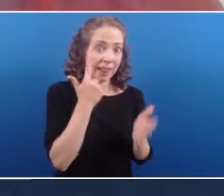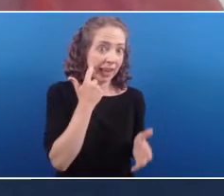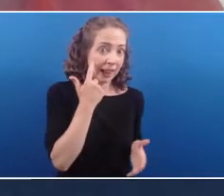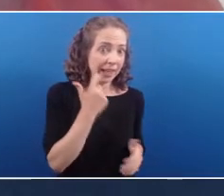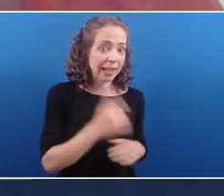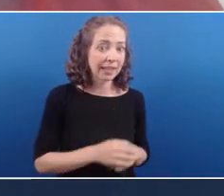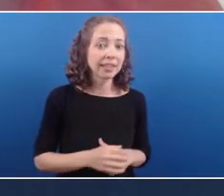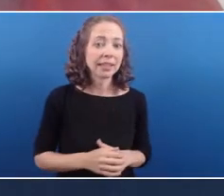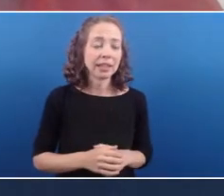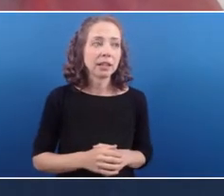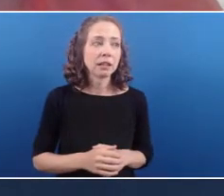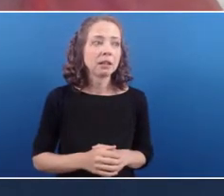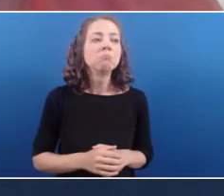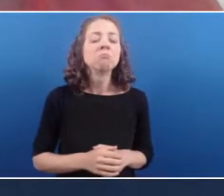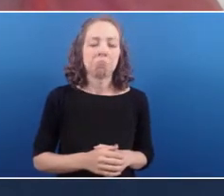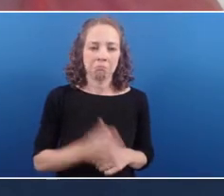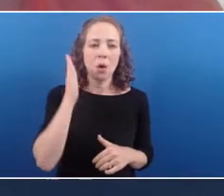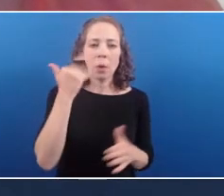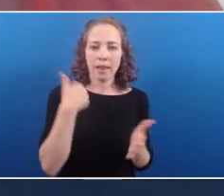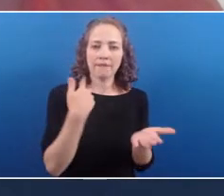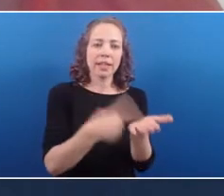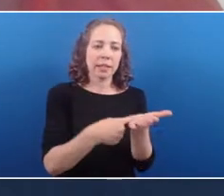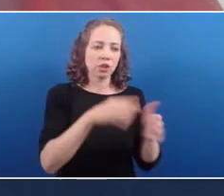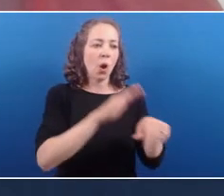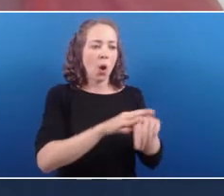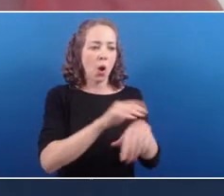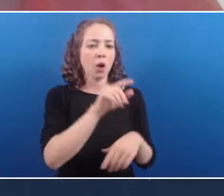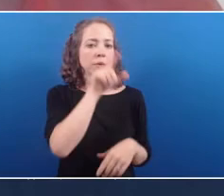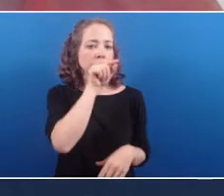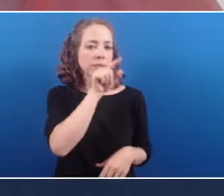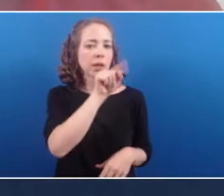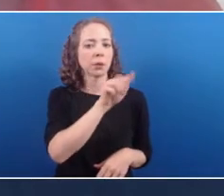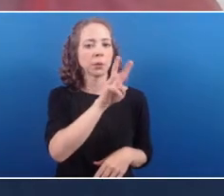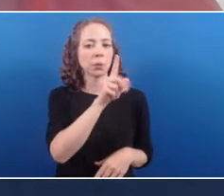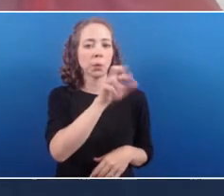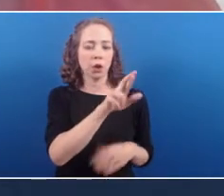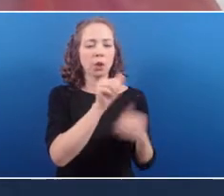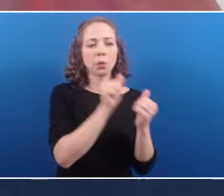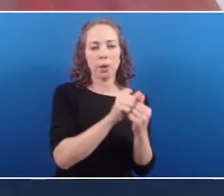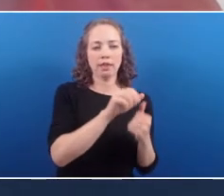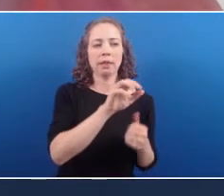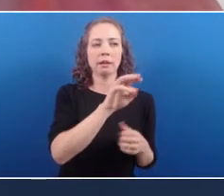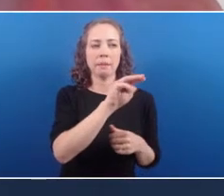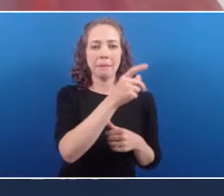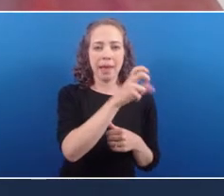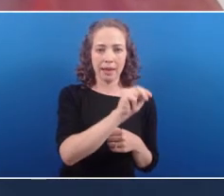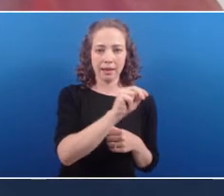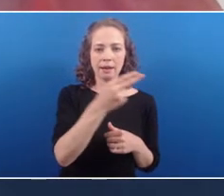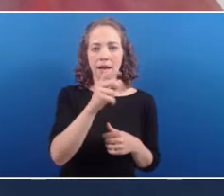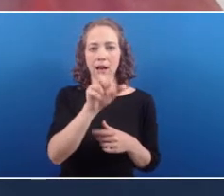So, we will have a discussion on Twitter with Megan and Hector. You can learn more about that on Twitter @MSFTenable.